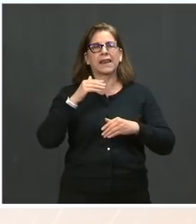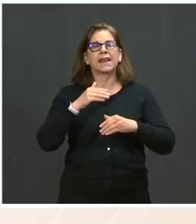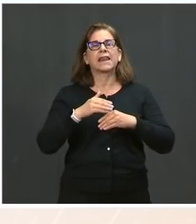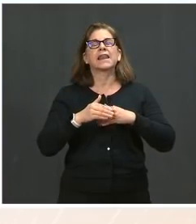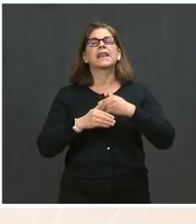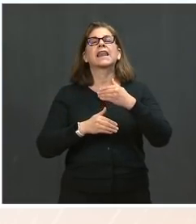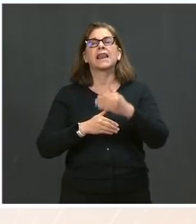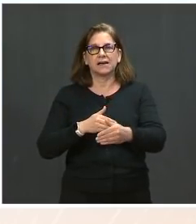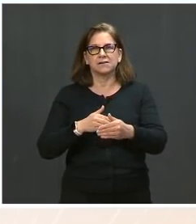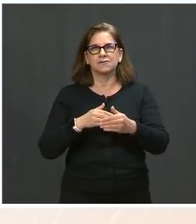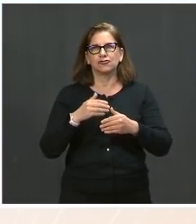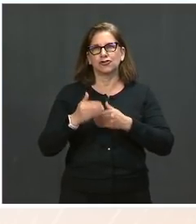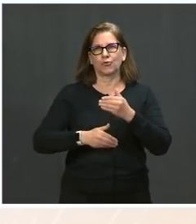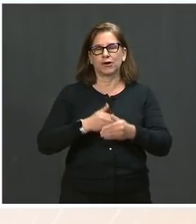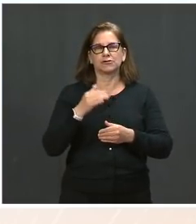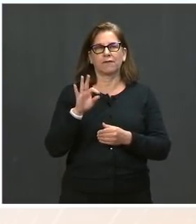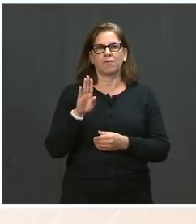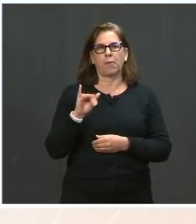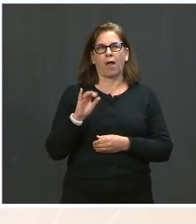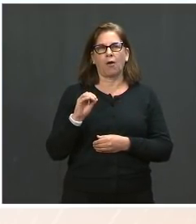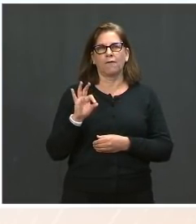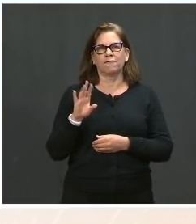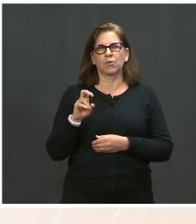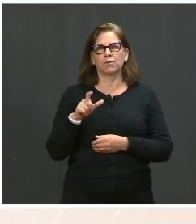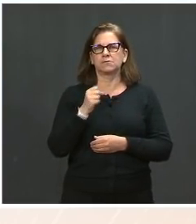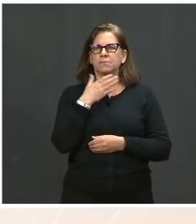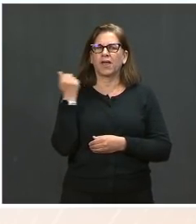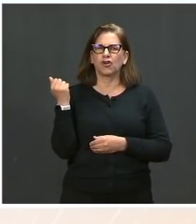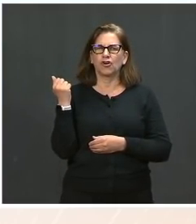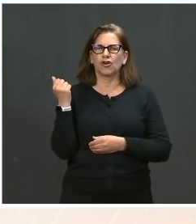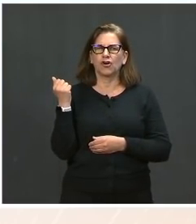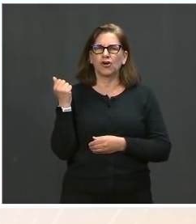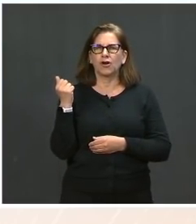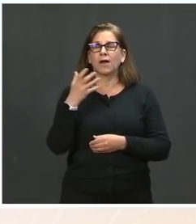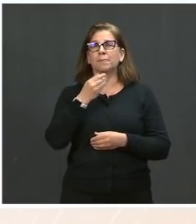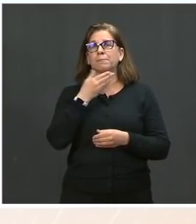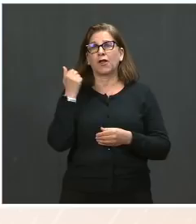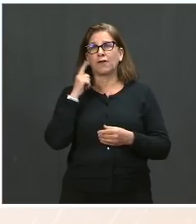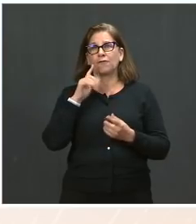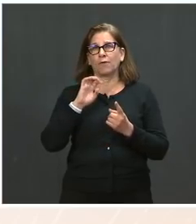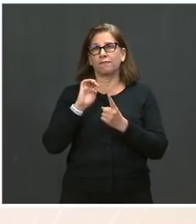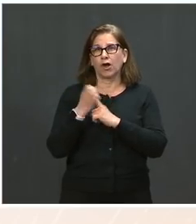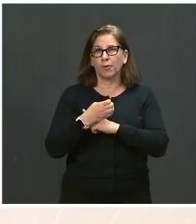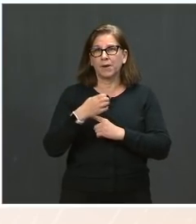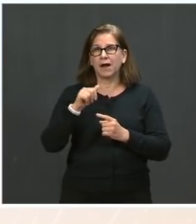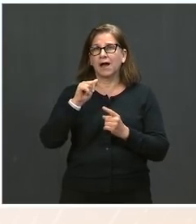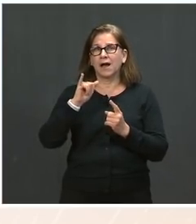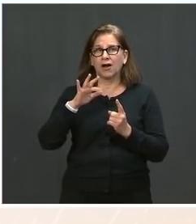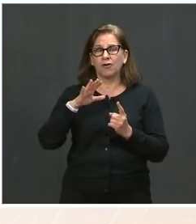So, you know, without saying specifically, I think in -- certainly within 5 to 10 years,